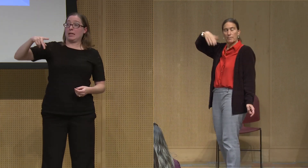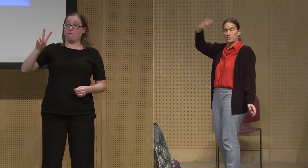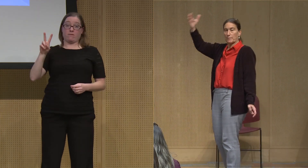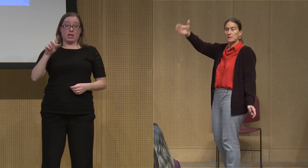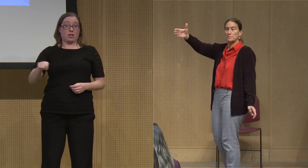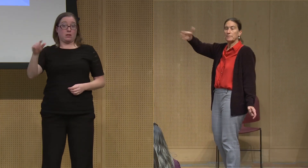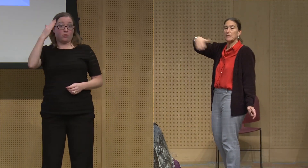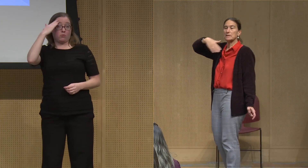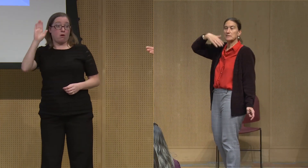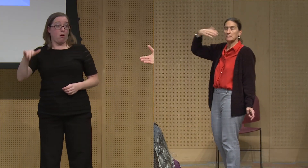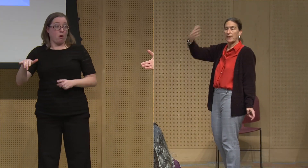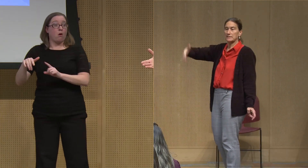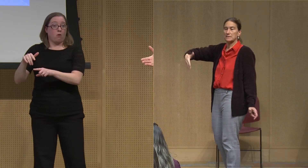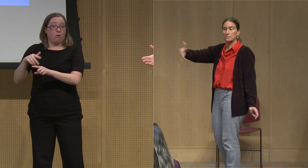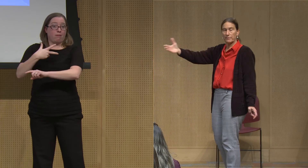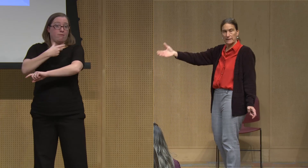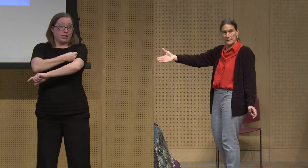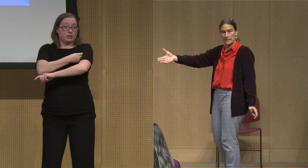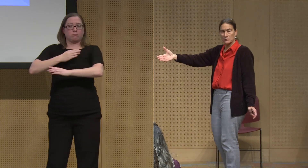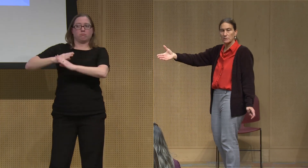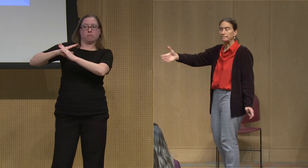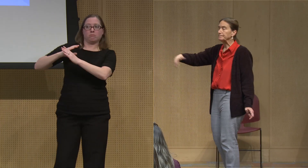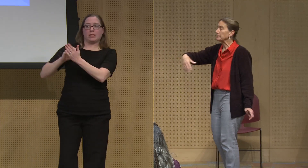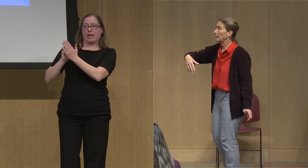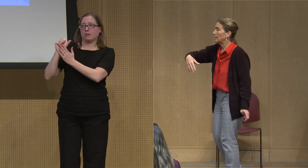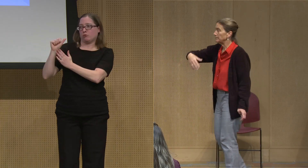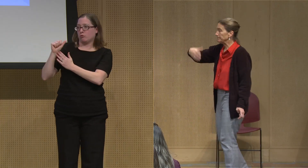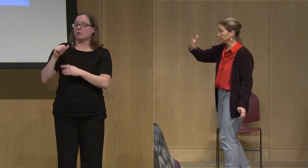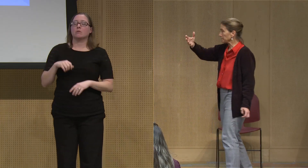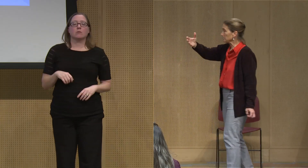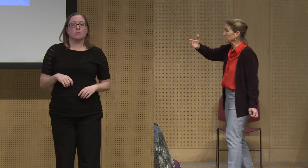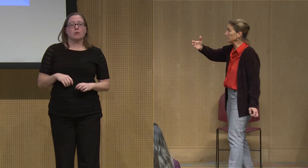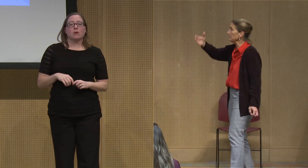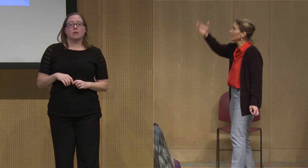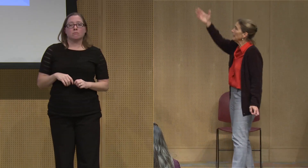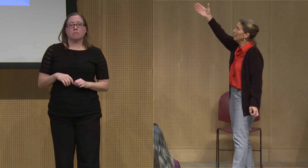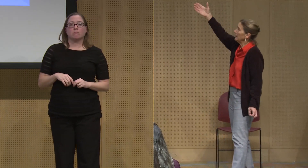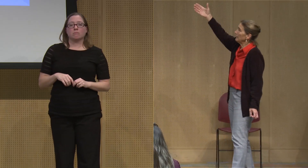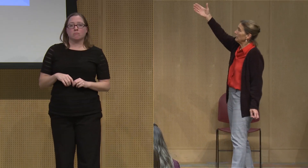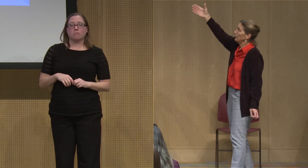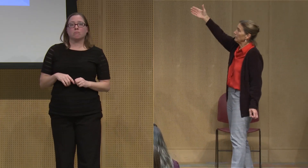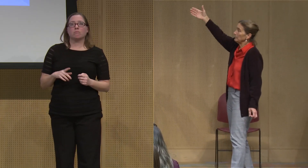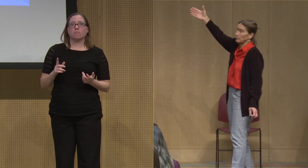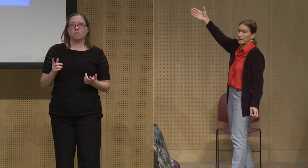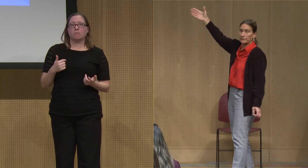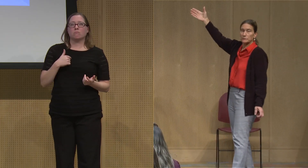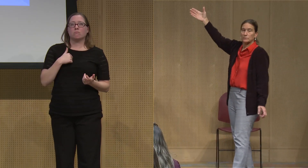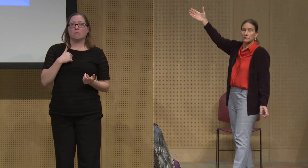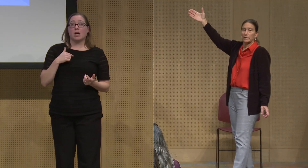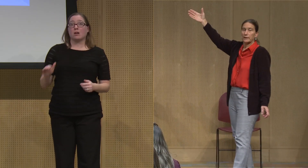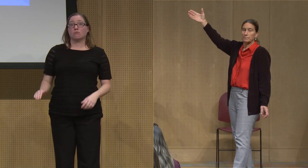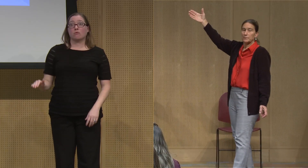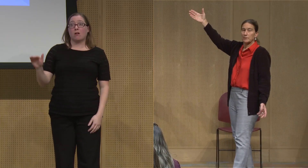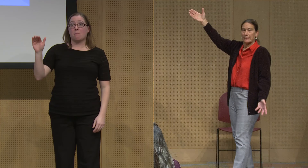SO HPV IS A VACCINE TO PREVENT CANCER. UM, WHEN I WAS GROWING UP, WE DIDN'T UNDERSTAND